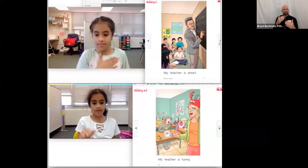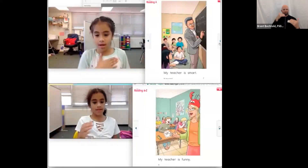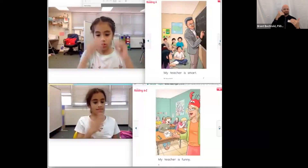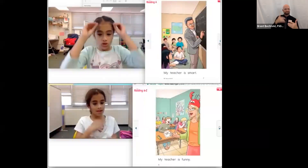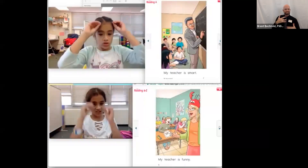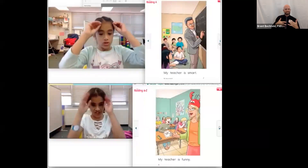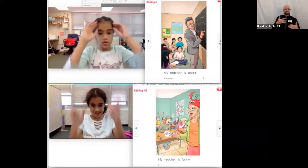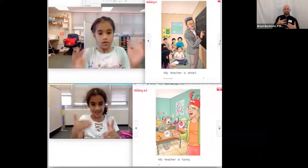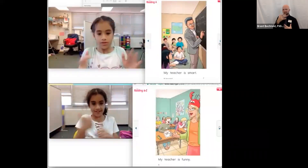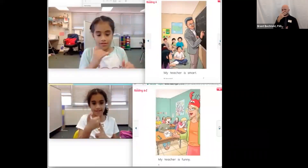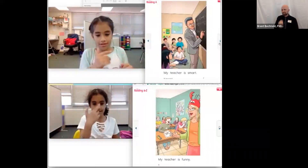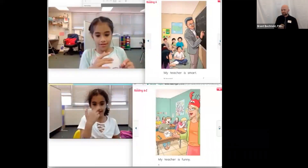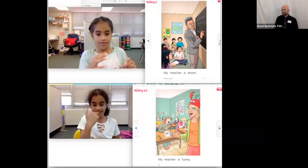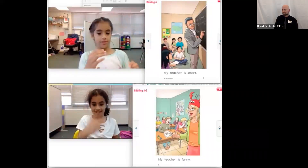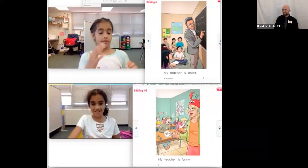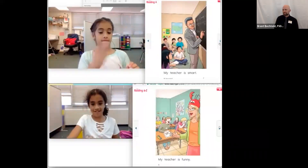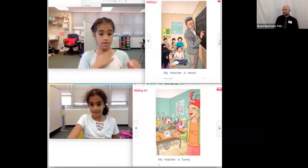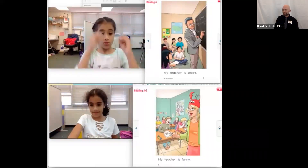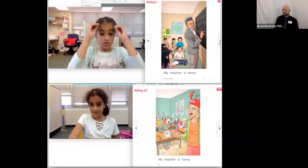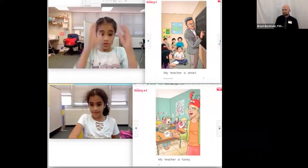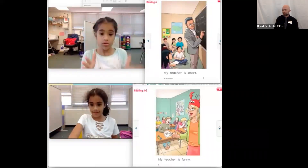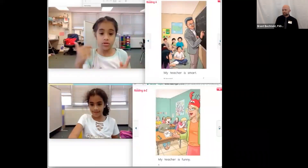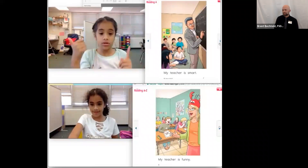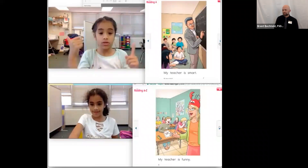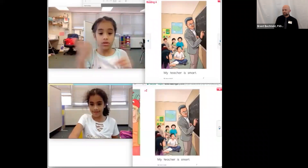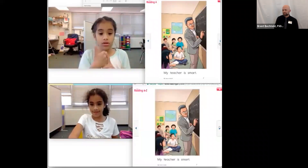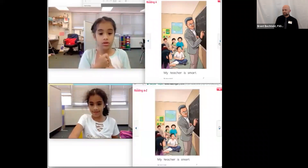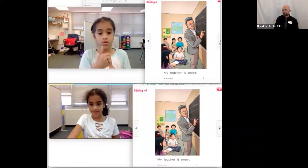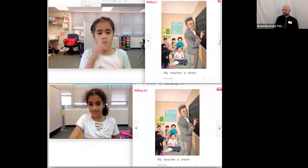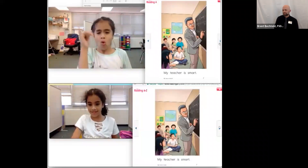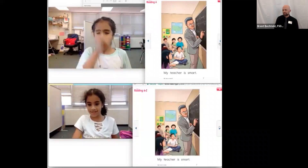He's looking over the teacher, smiling excited, feeling very confident.